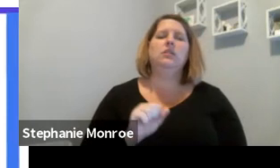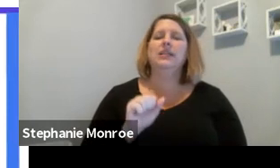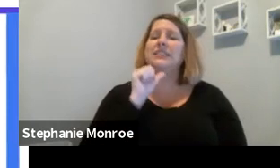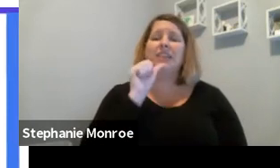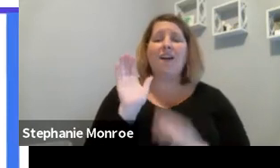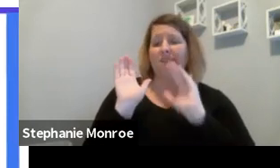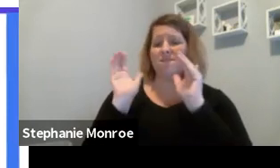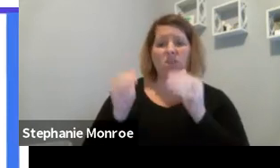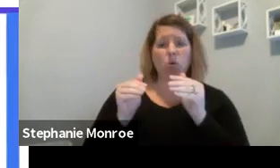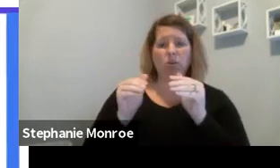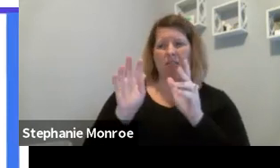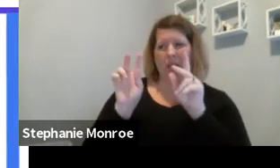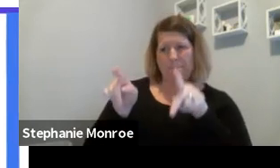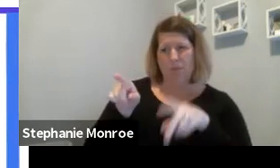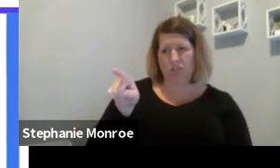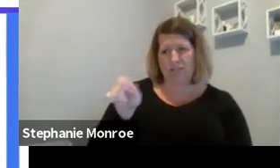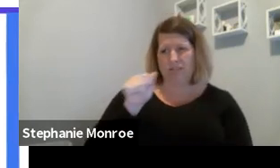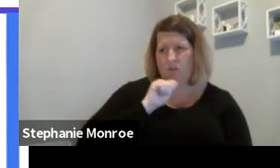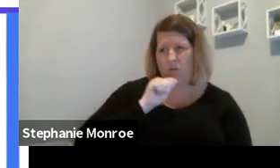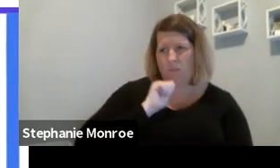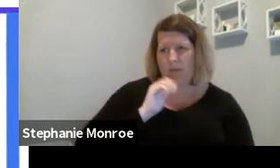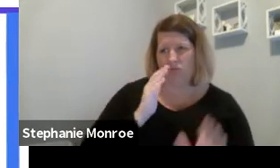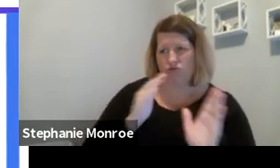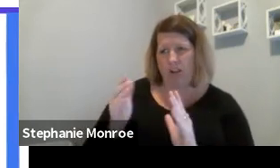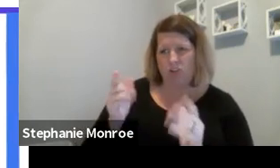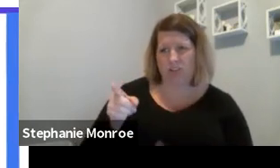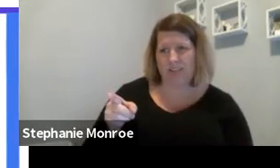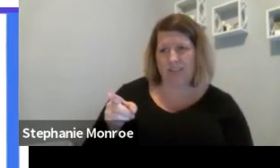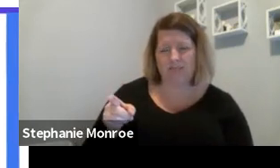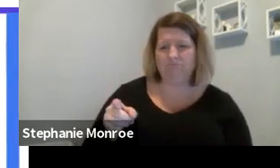what the person's coping strategies are either.